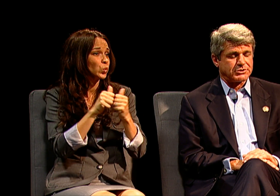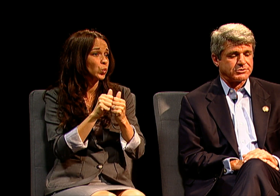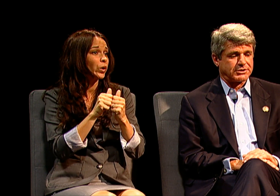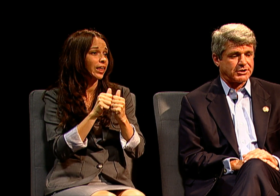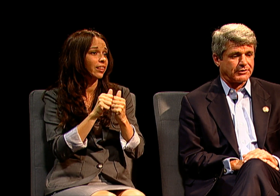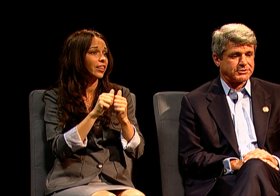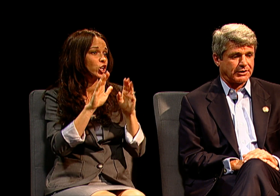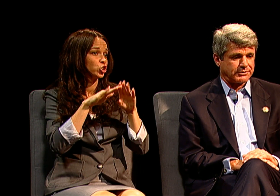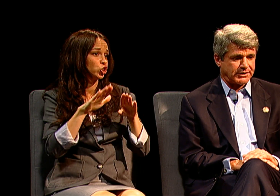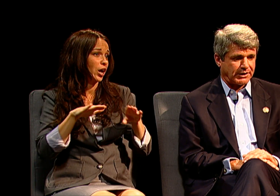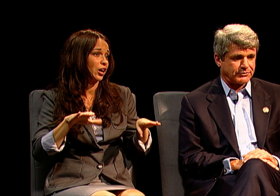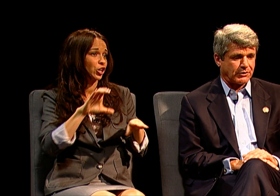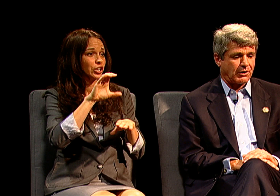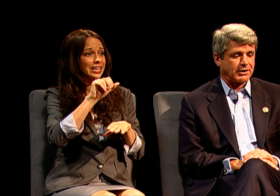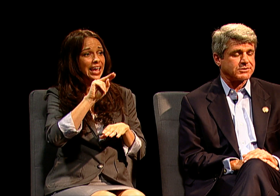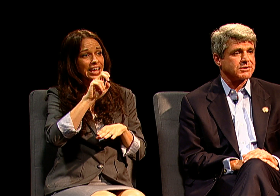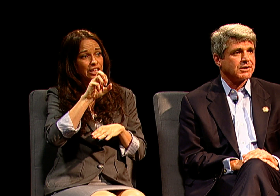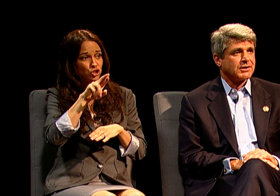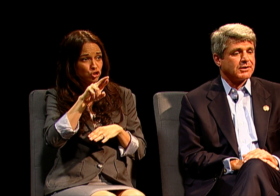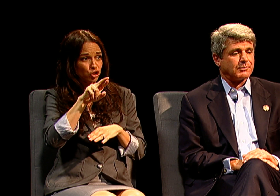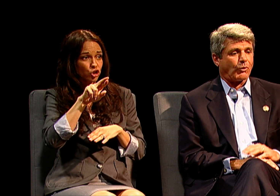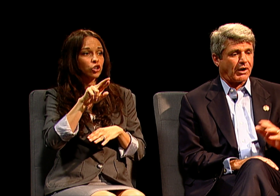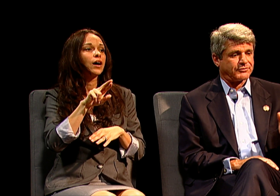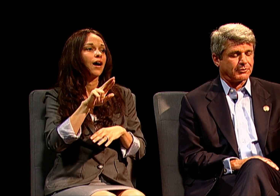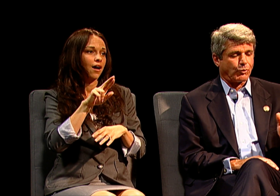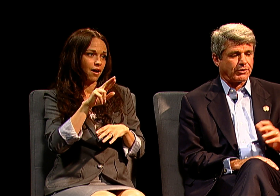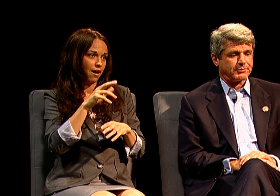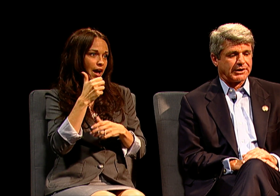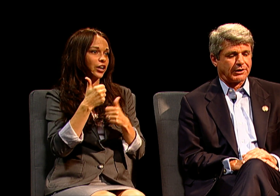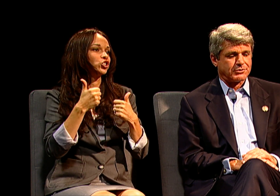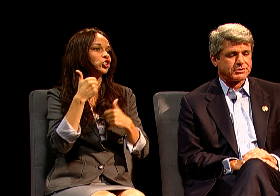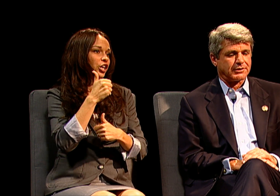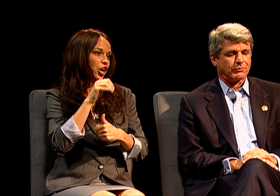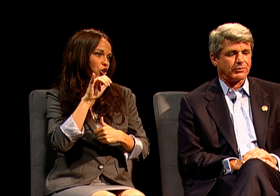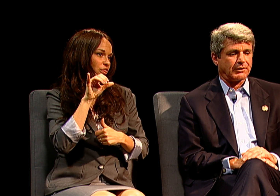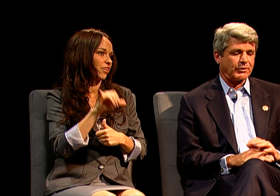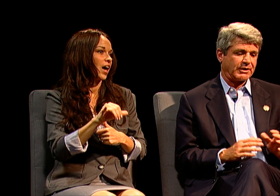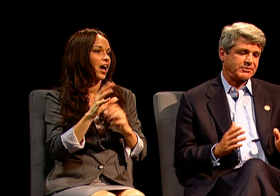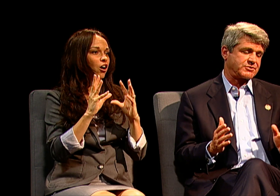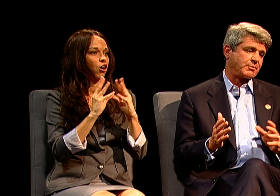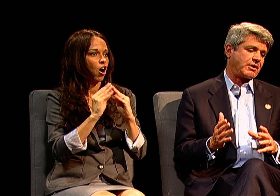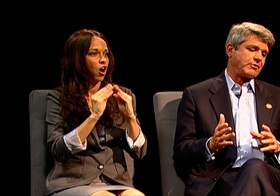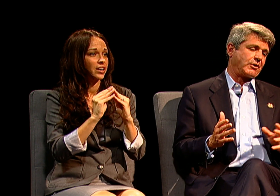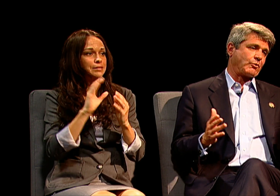I CHAIR THE CHILDHOOD CANCER CAUCUS. MY WIFE'S ON THE BOARD, M.D. ANDERSON, AND WE HAVE A SUMMIT EVERY YEAR